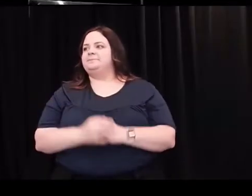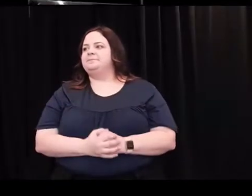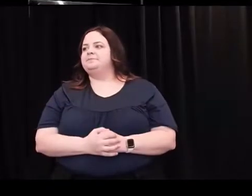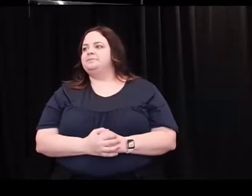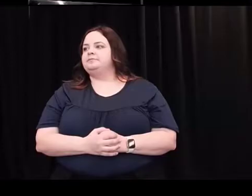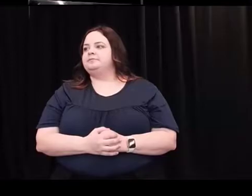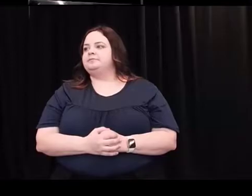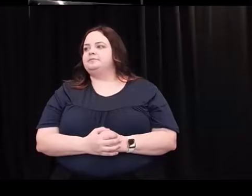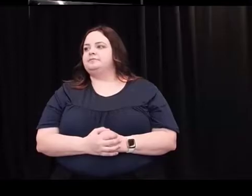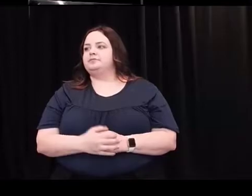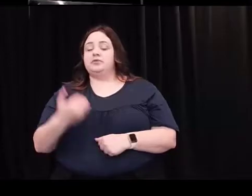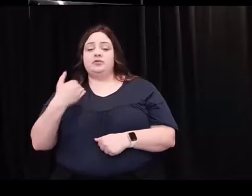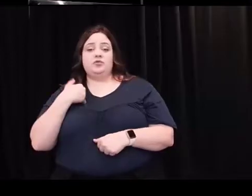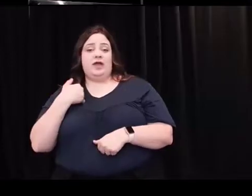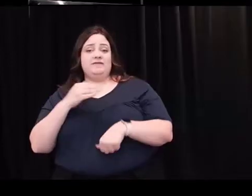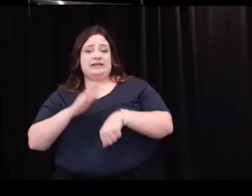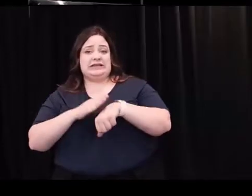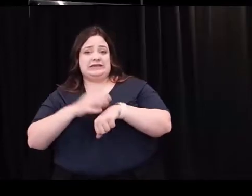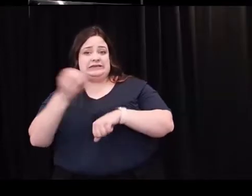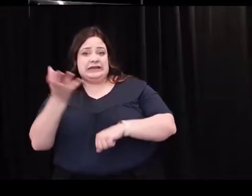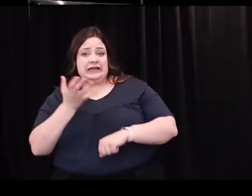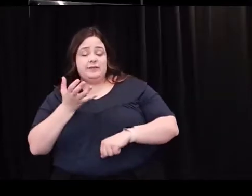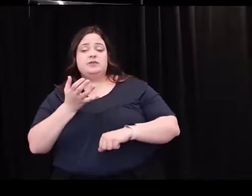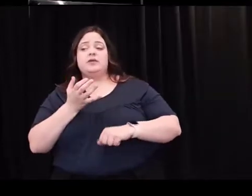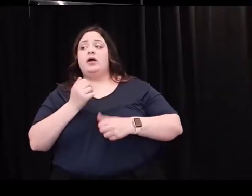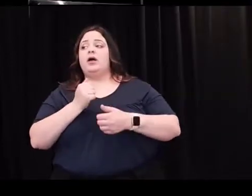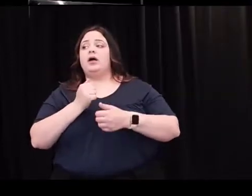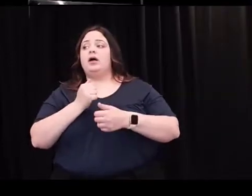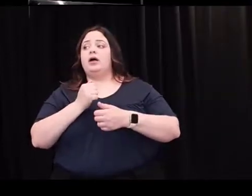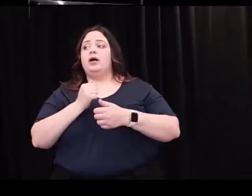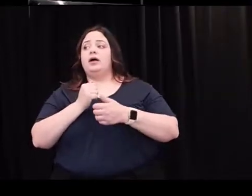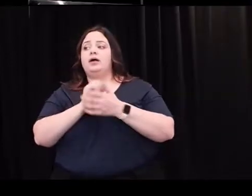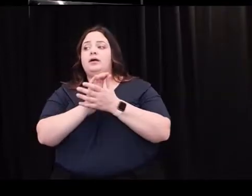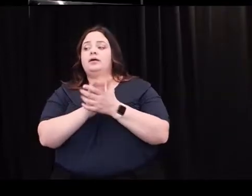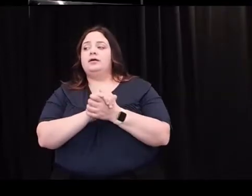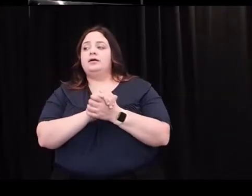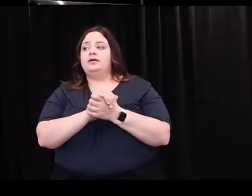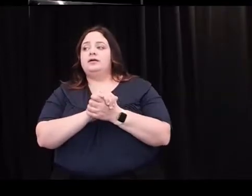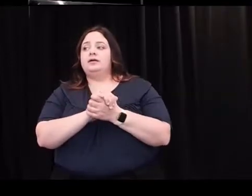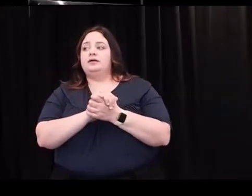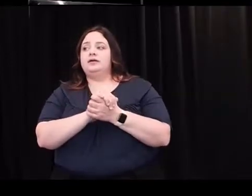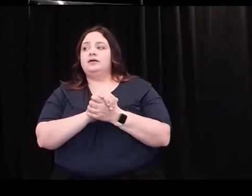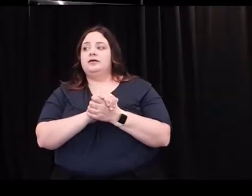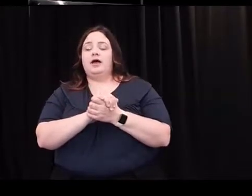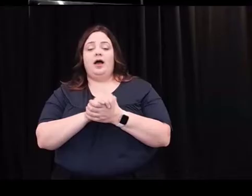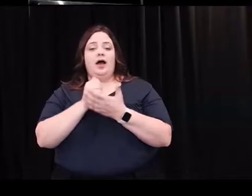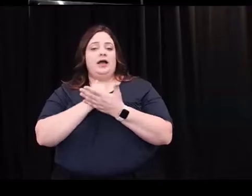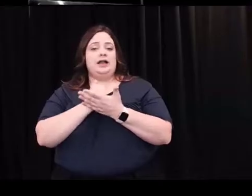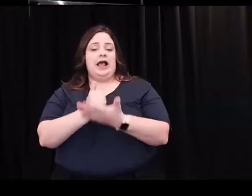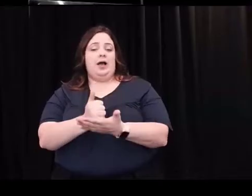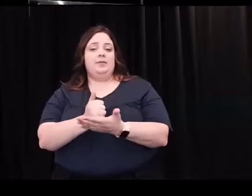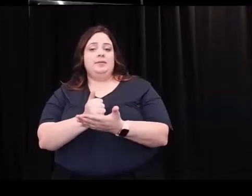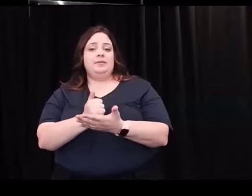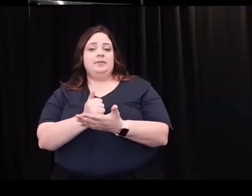[Audience Member 6] Do you have any tips on helping make a satellite view or an aerial